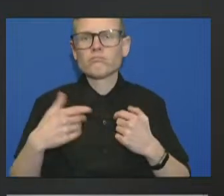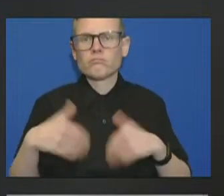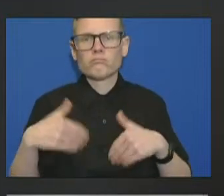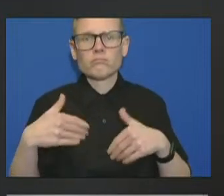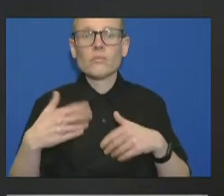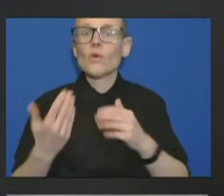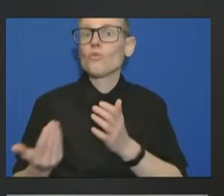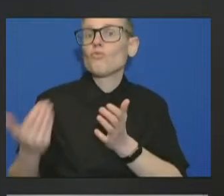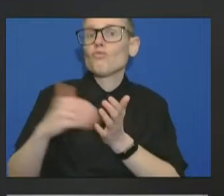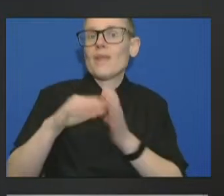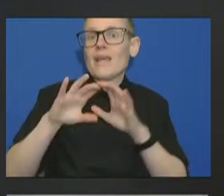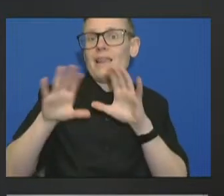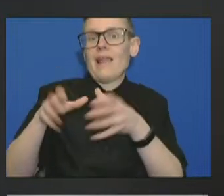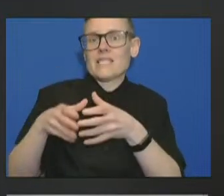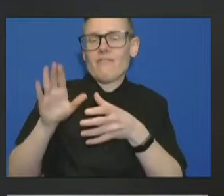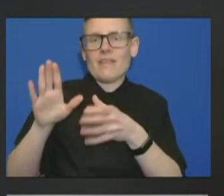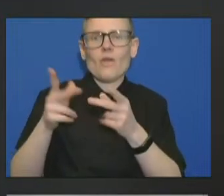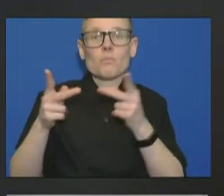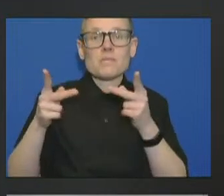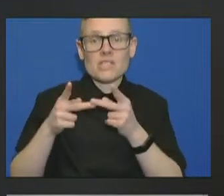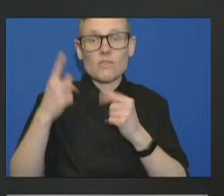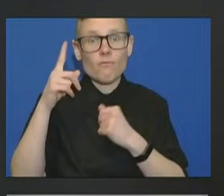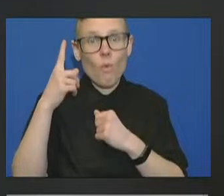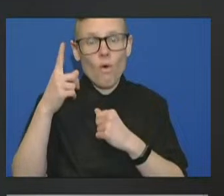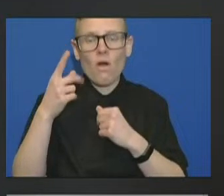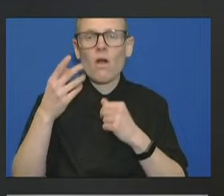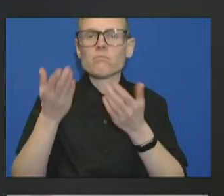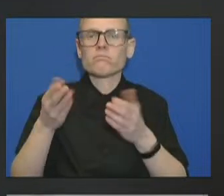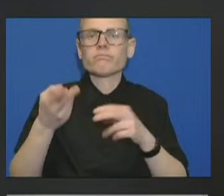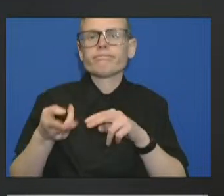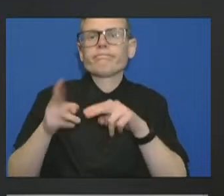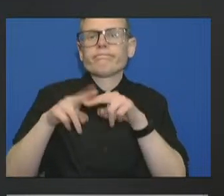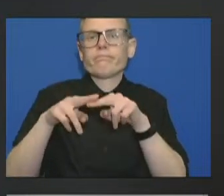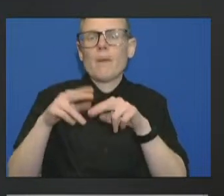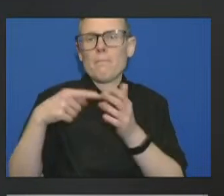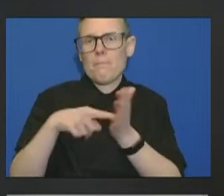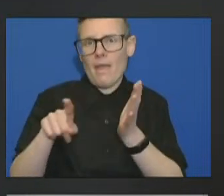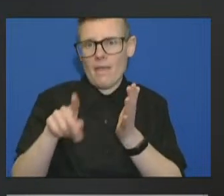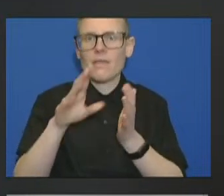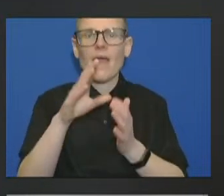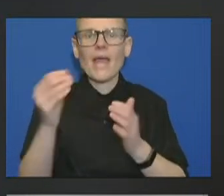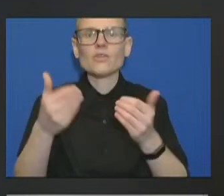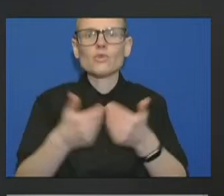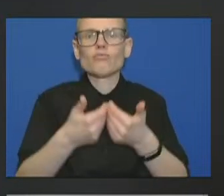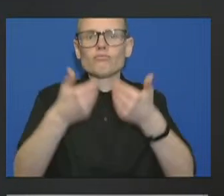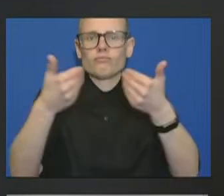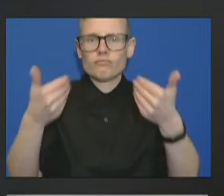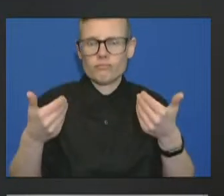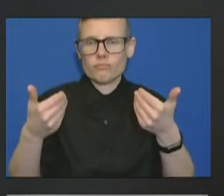working and dedicated teammates, and reclassifying their